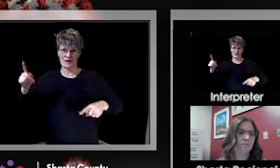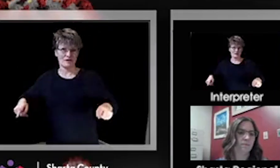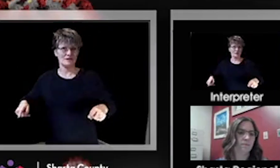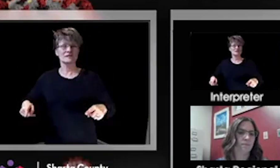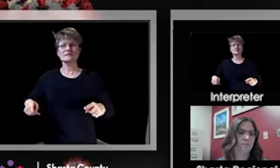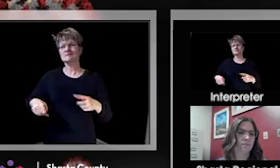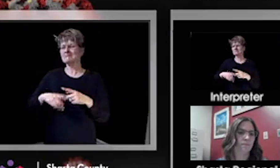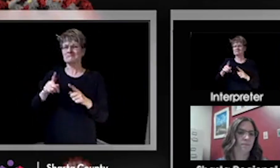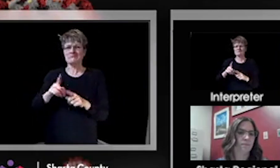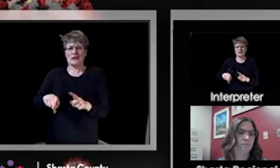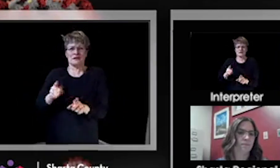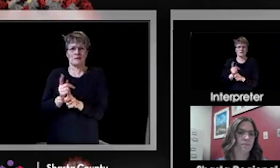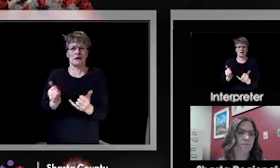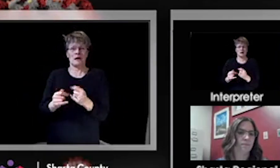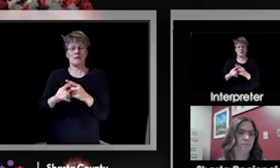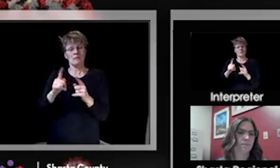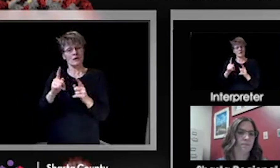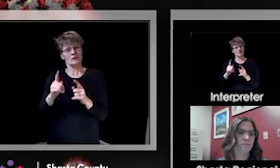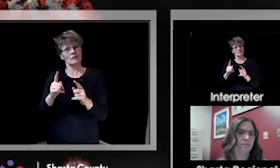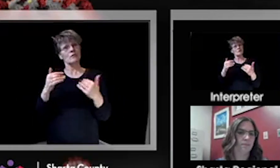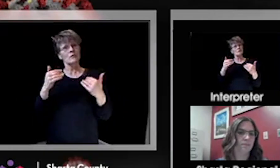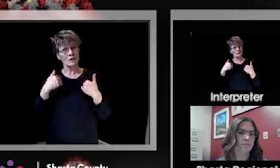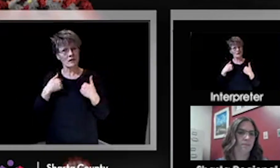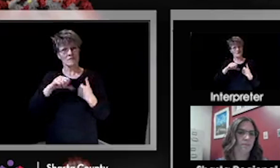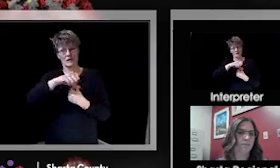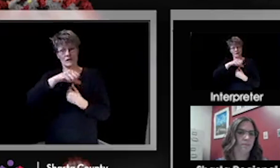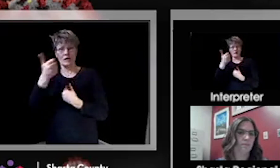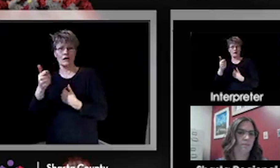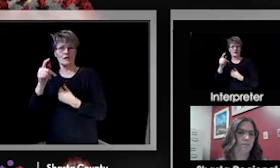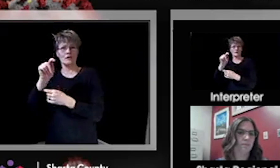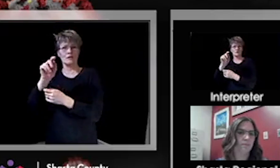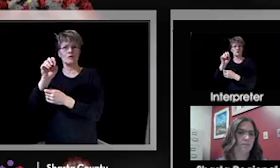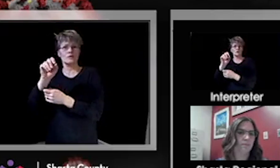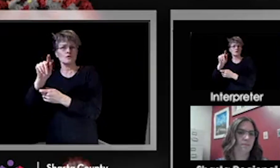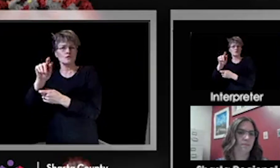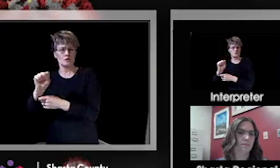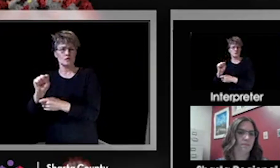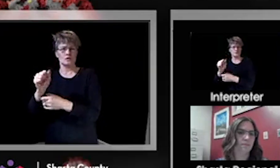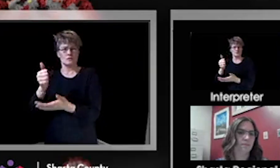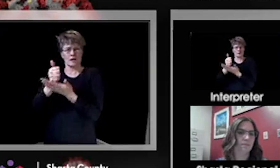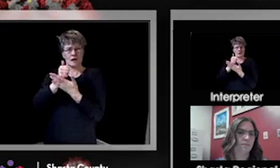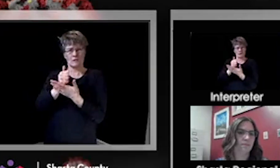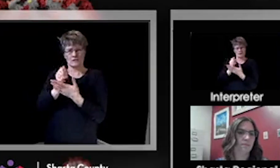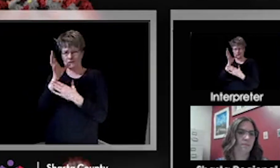a kind of guestimate about what kind of transmission there is in the community based on the indicators